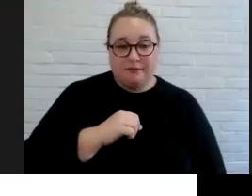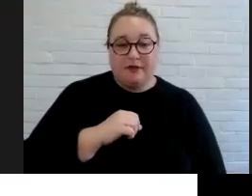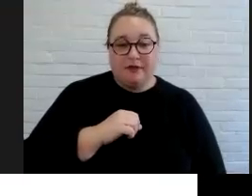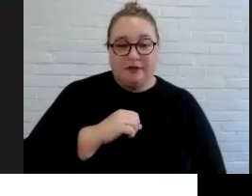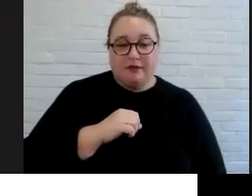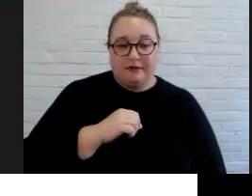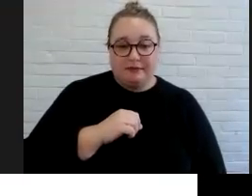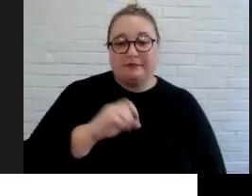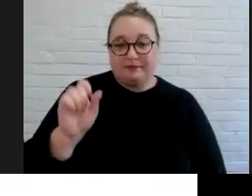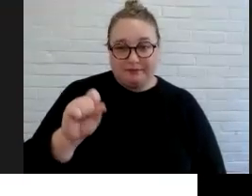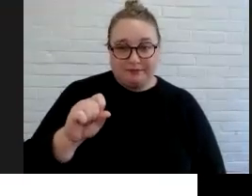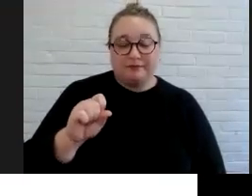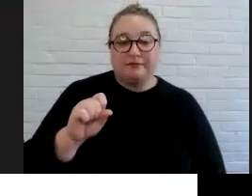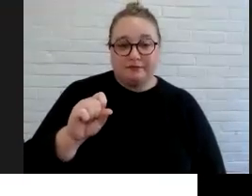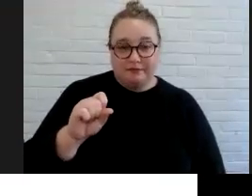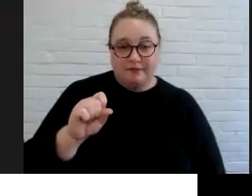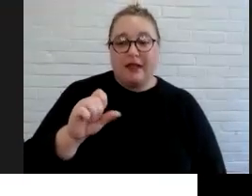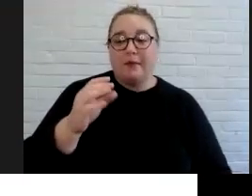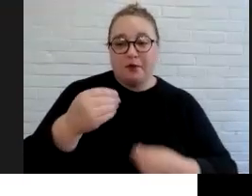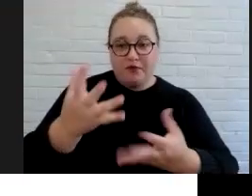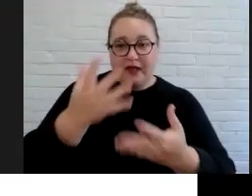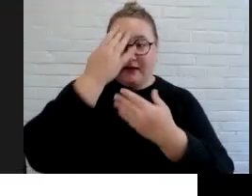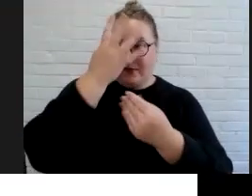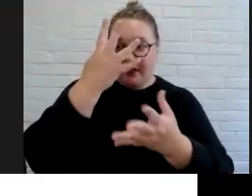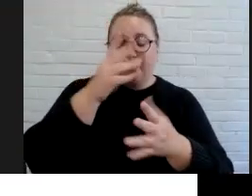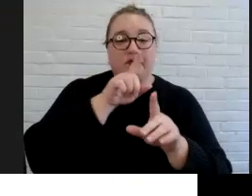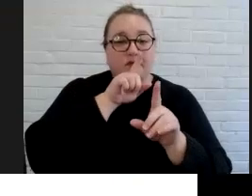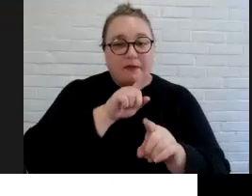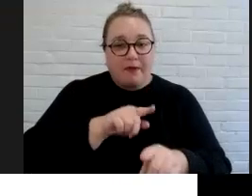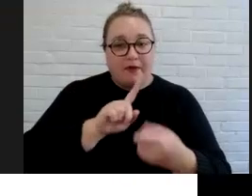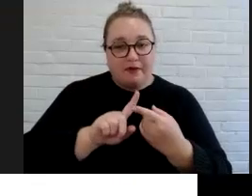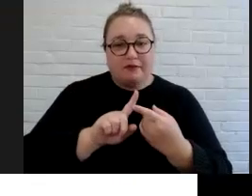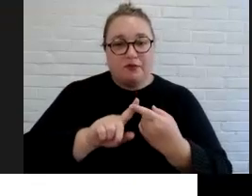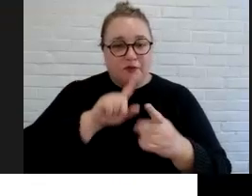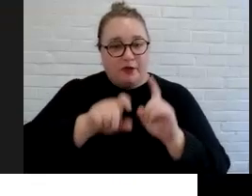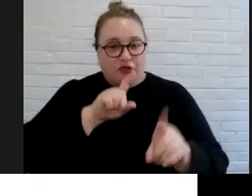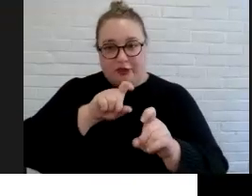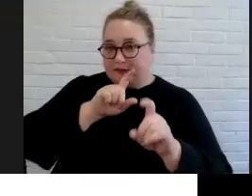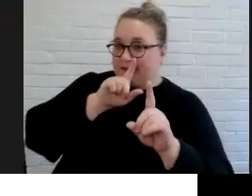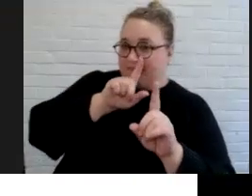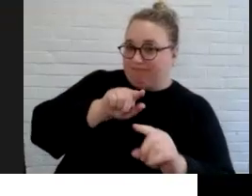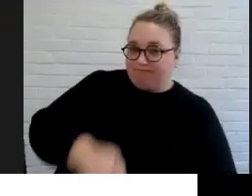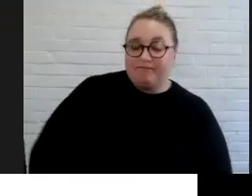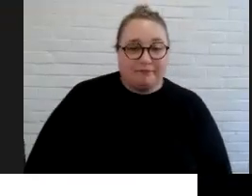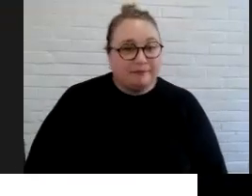yes. There we go. Providing information or responding to questions about the content of the course. Okay. How about, Wednesday?